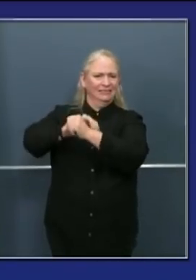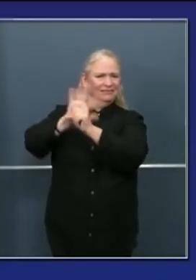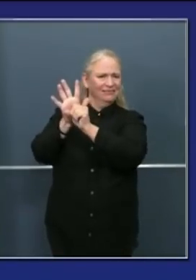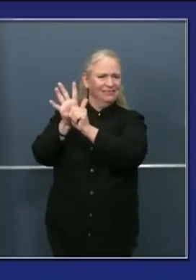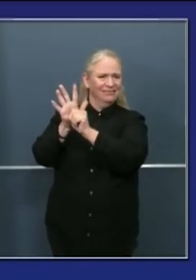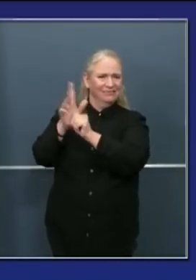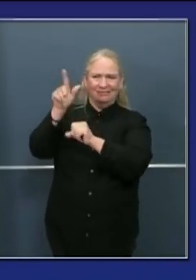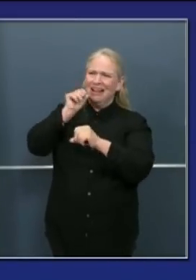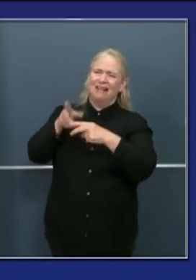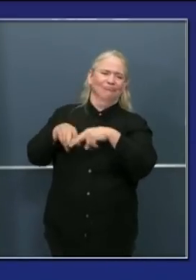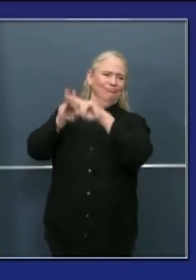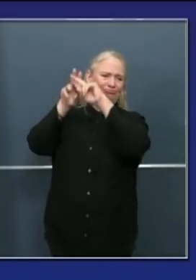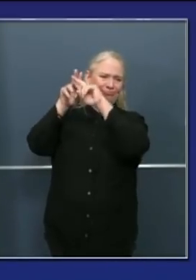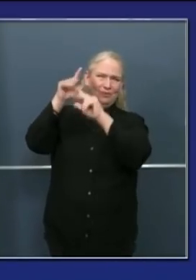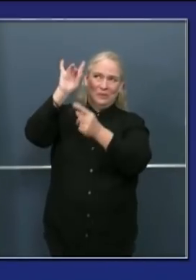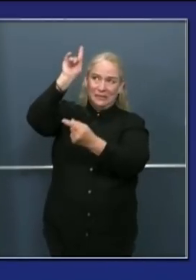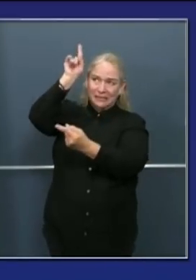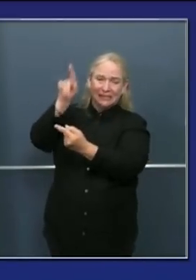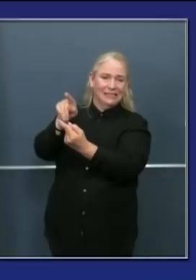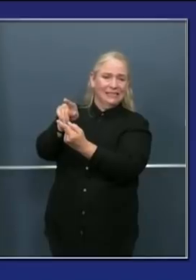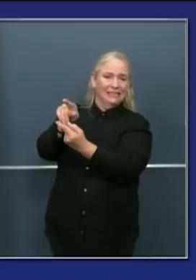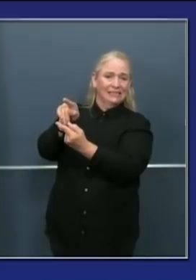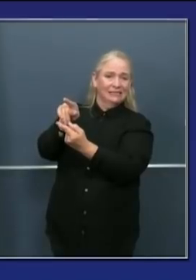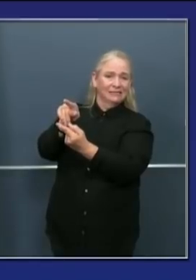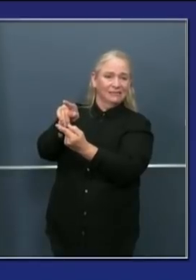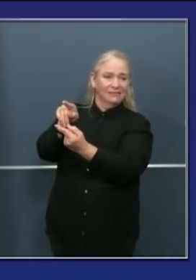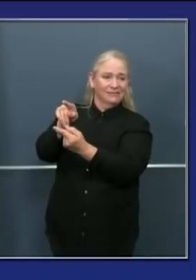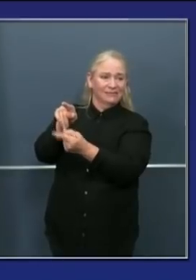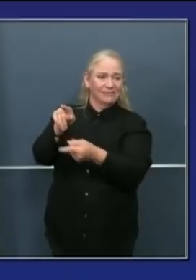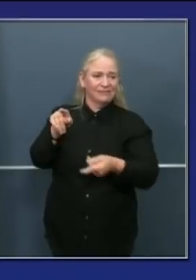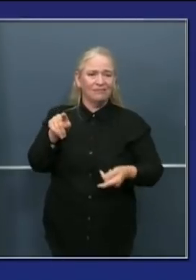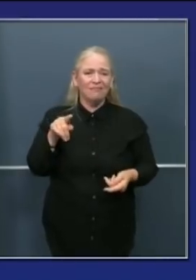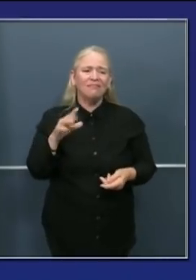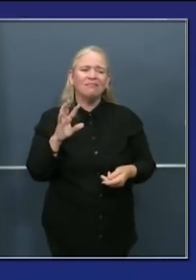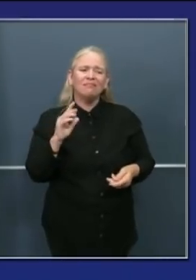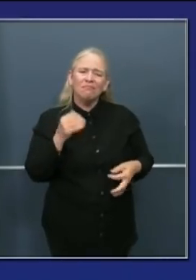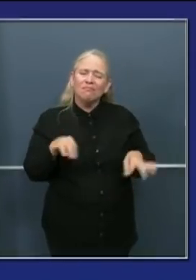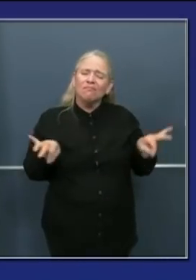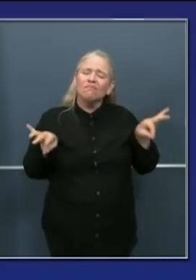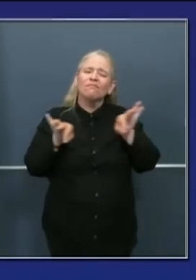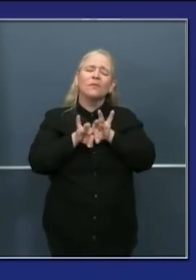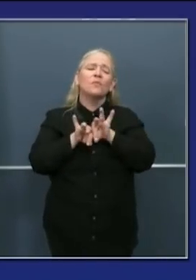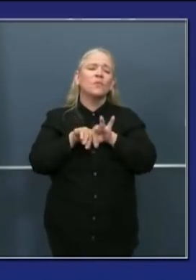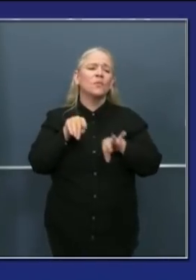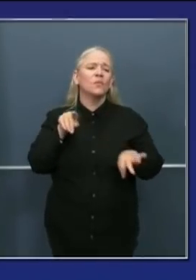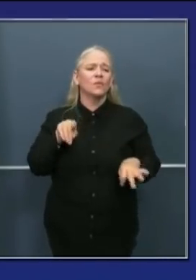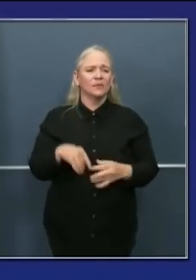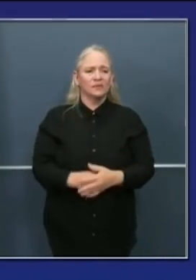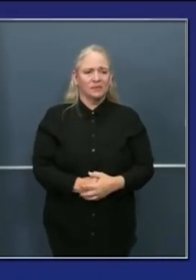WE HAVE THE CAPACITY TO DO THAT AGAIN TO MITIGATE THIS INCREASE IN THE TOTAL NUMBER OF POSITIVE CASES IN THE TRANSMISSION OF